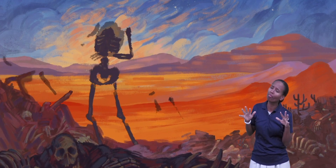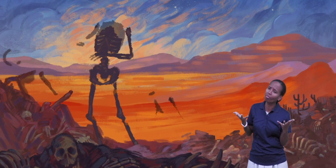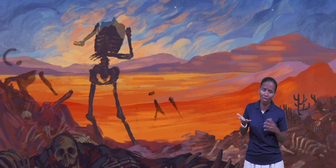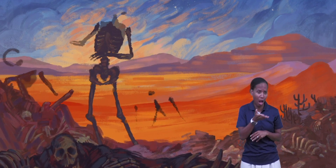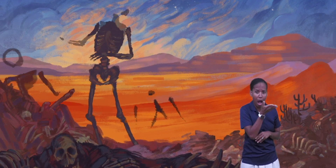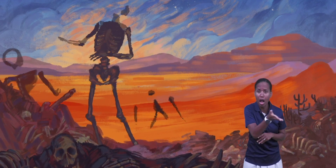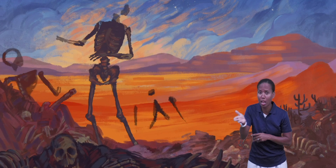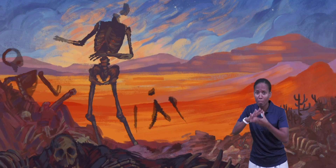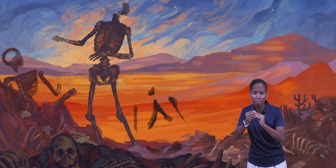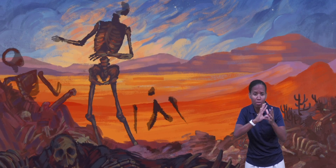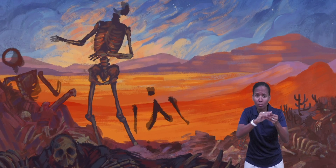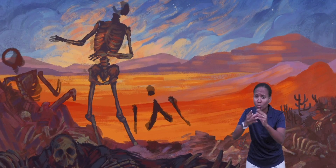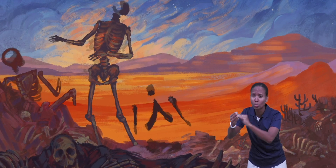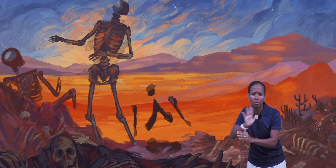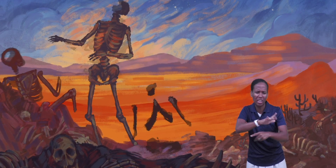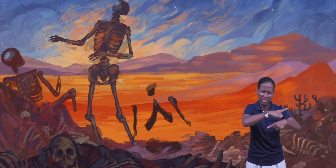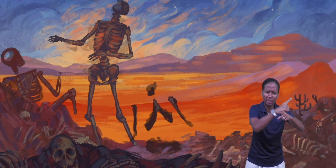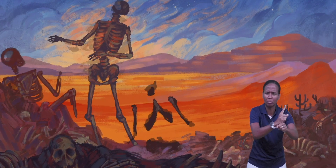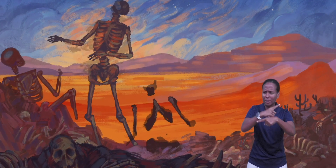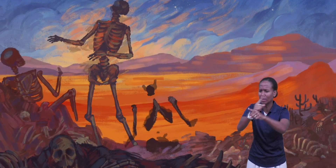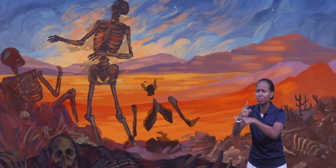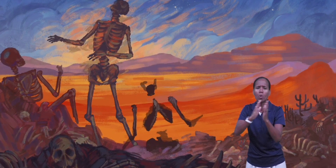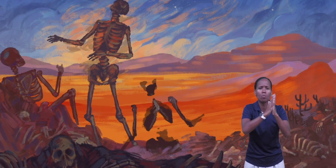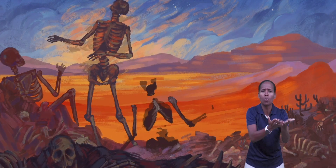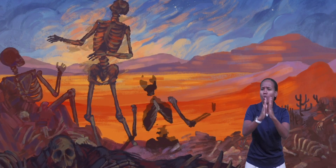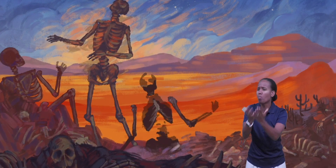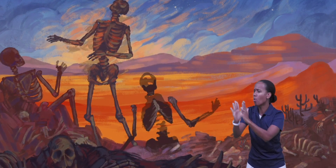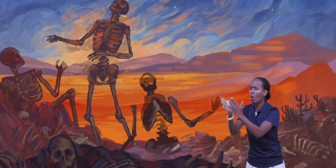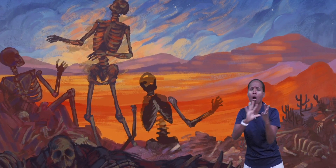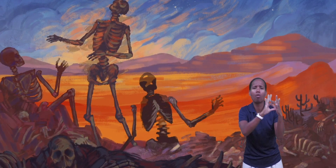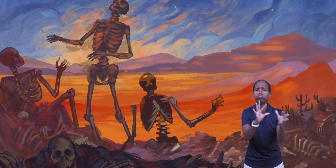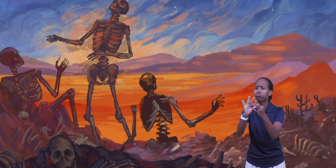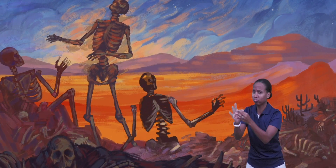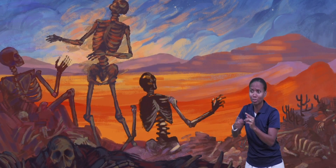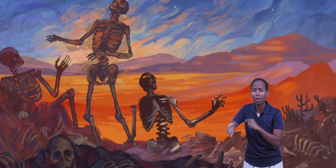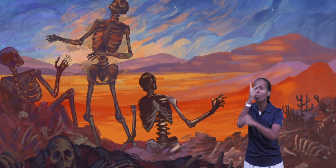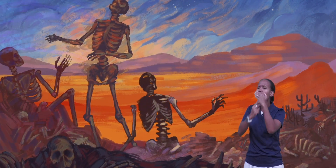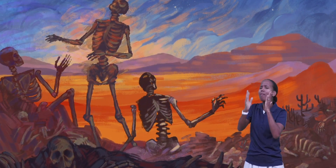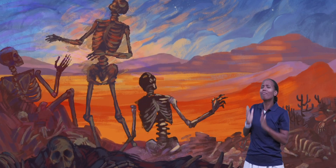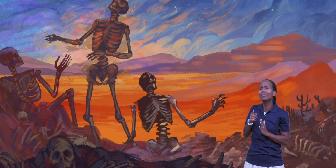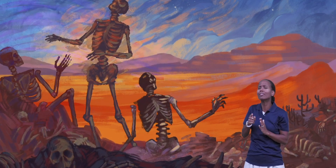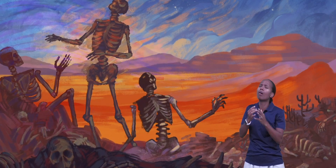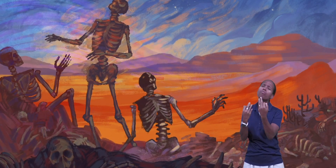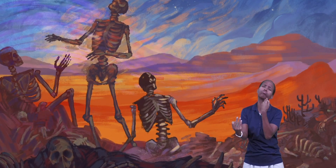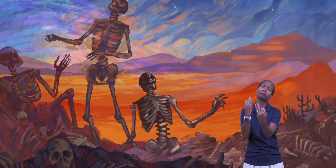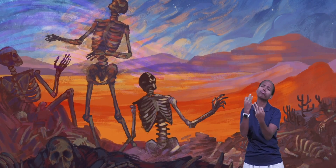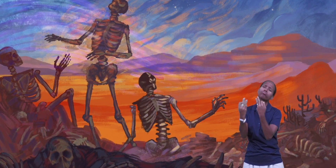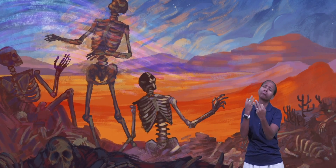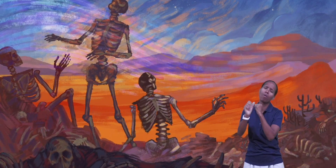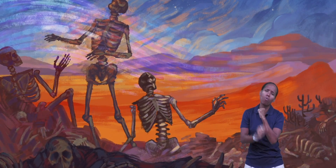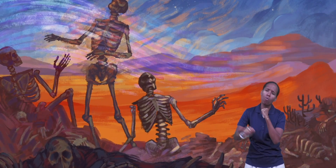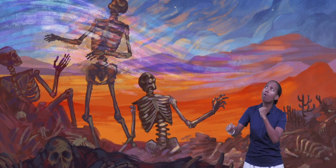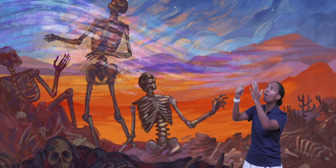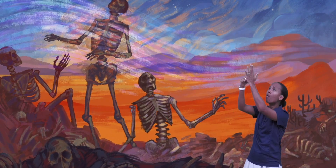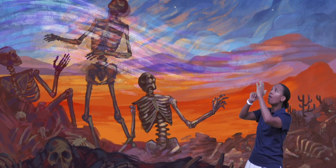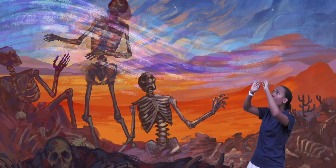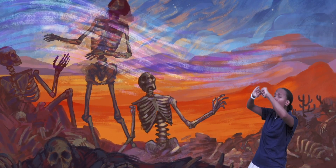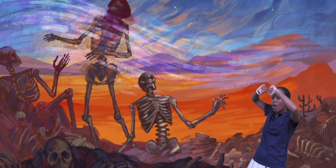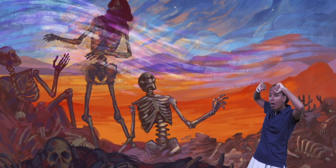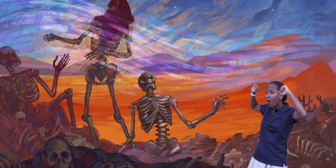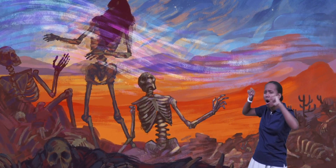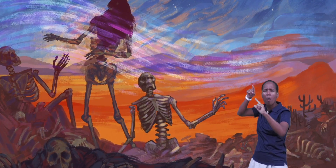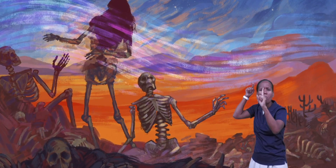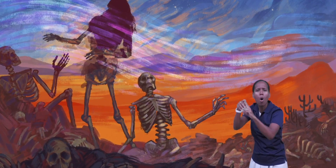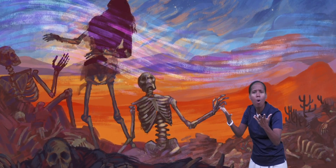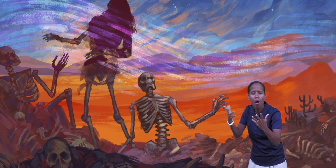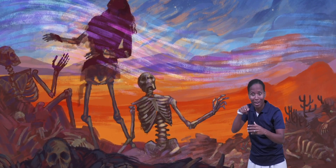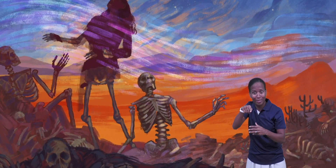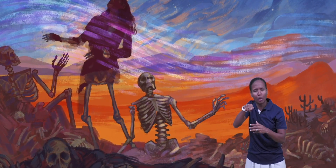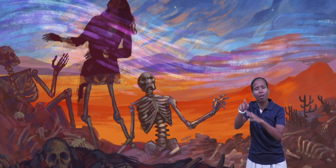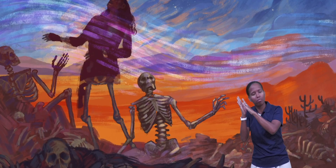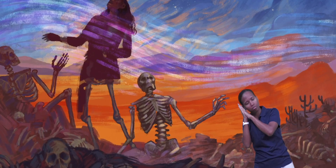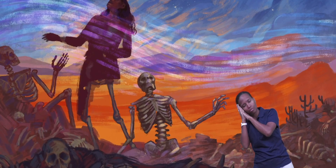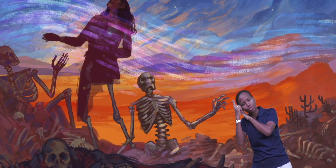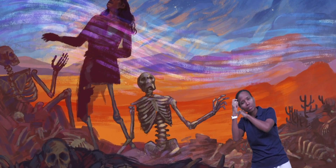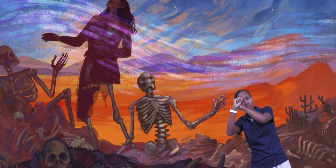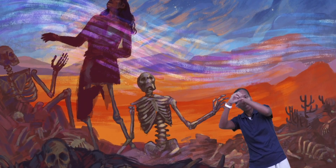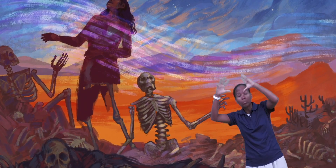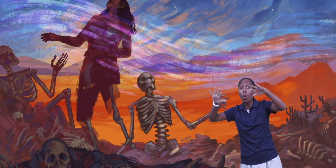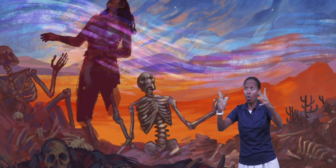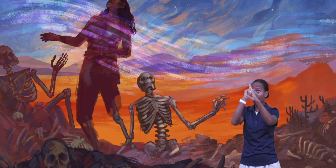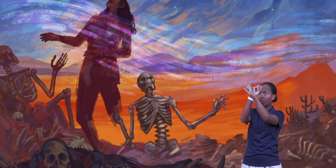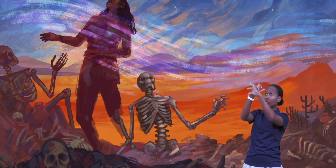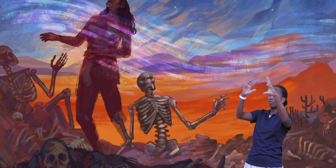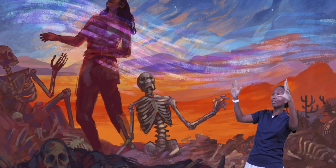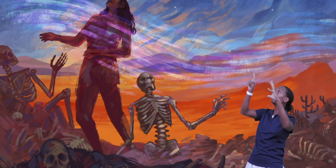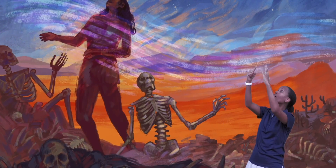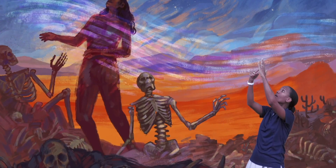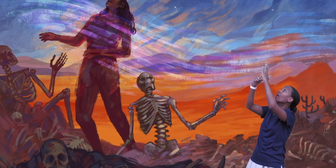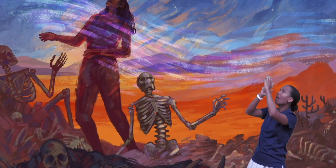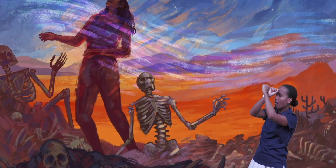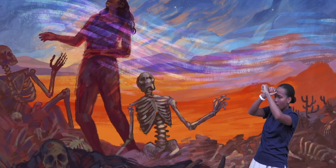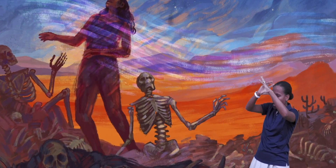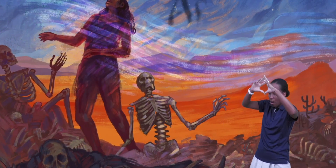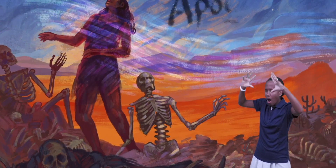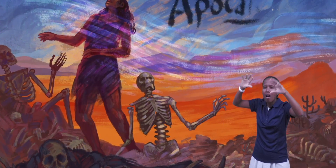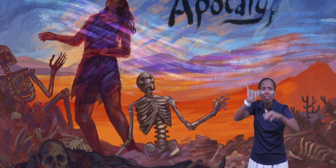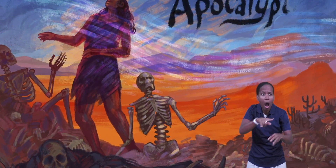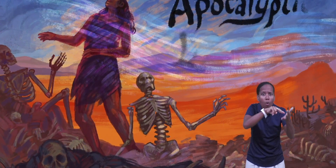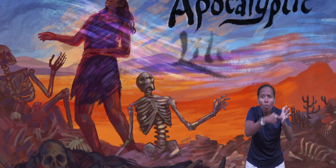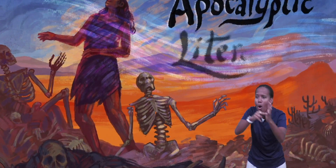There are also whole sections of biblical books where a prophet describes extended apocalyptic dreams and visions.